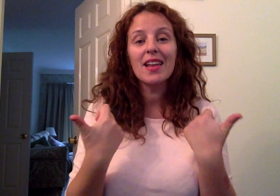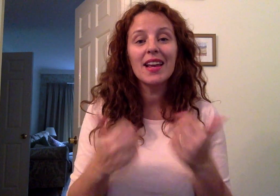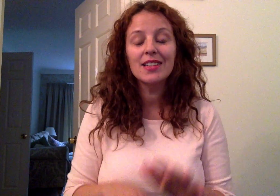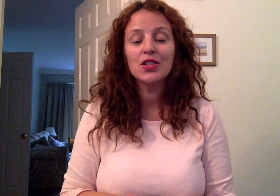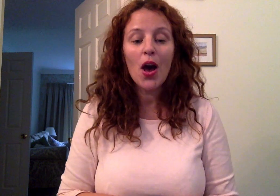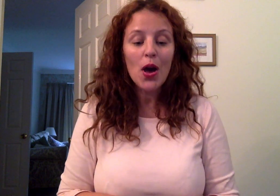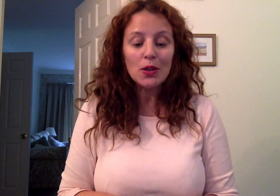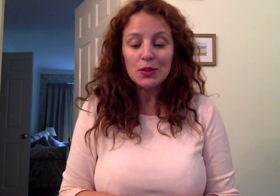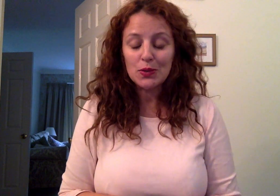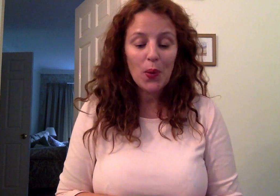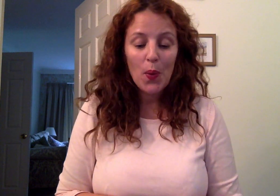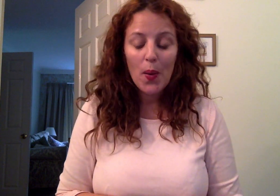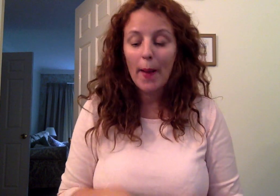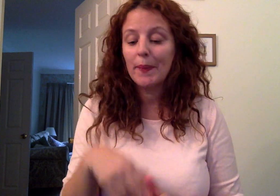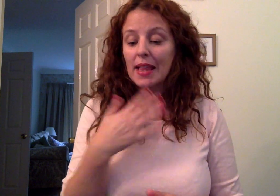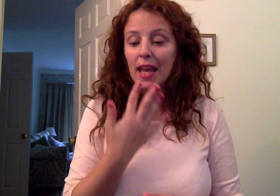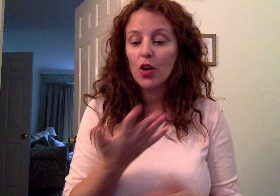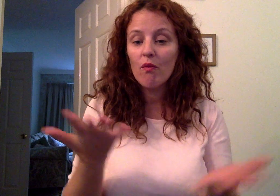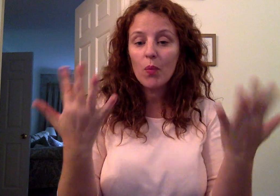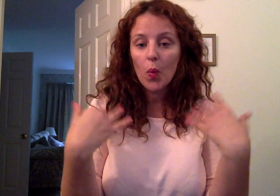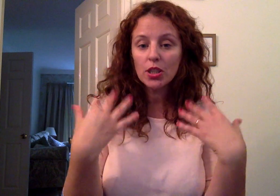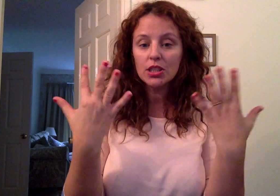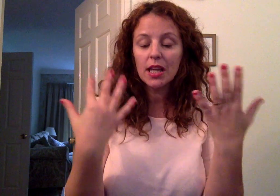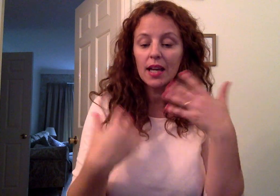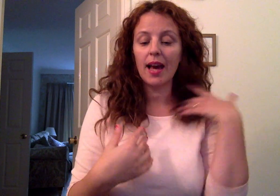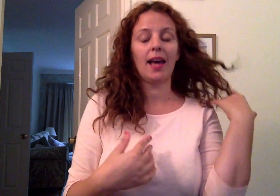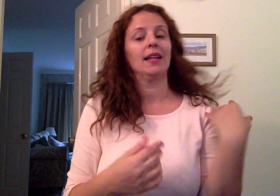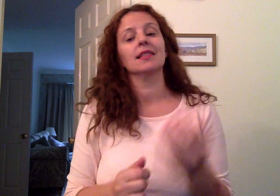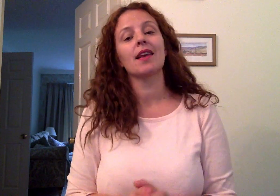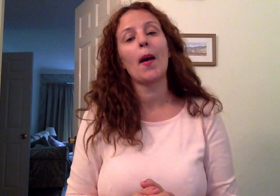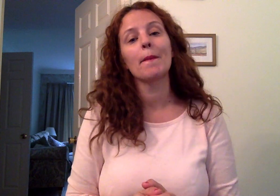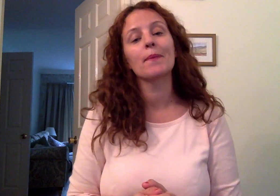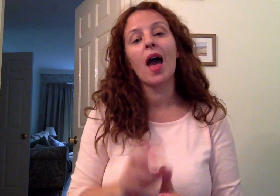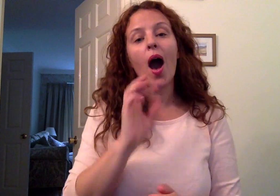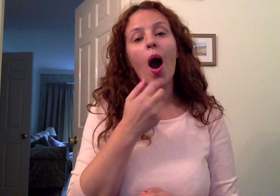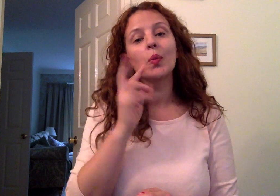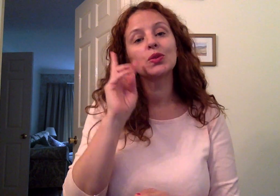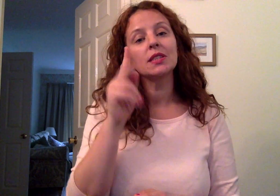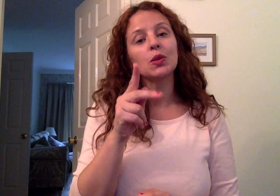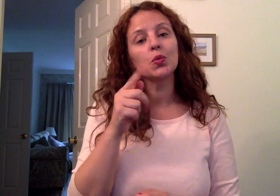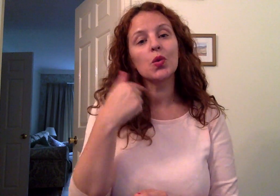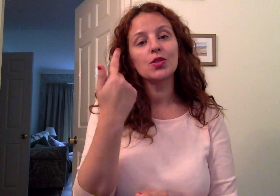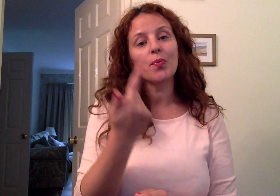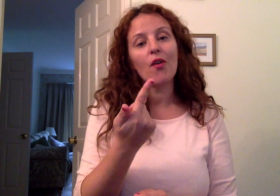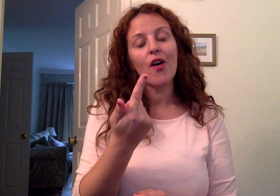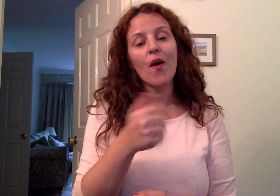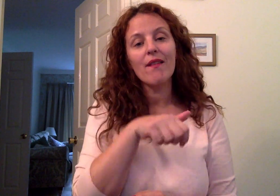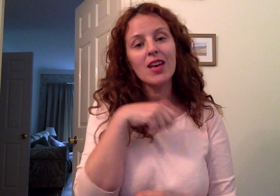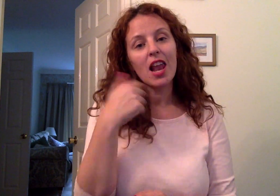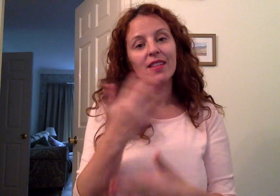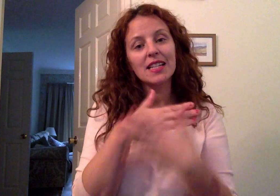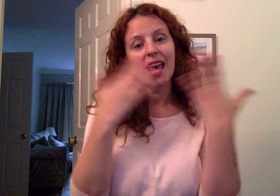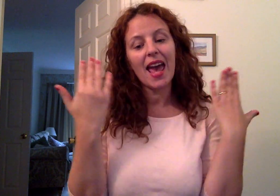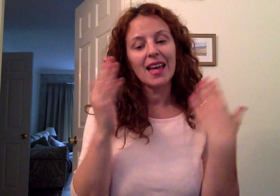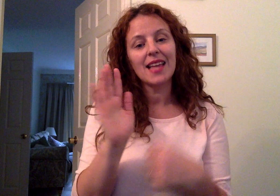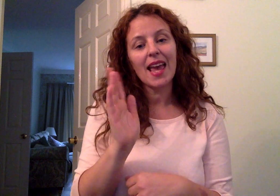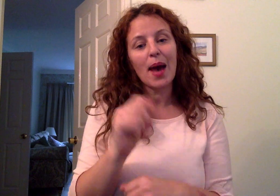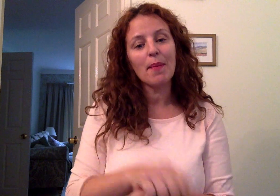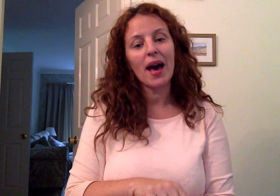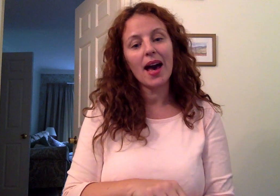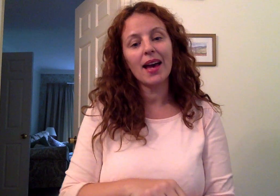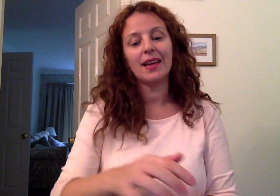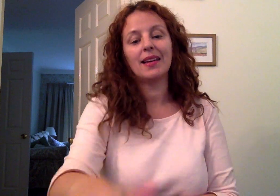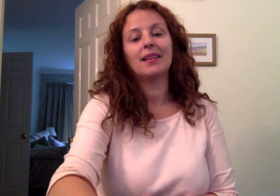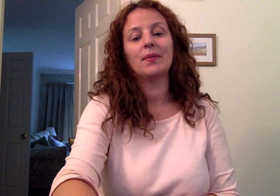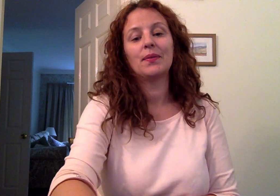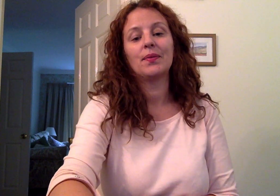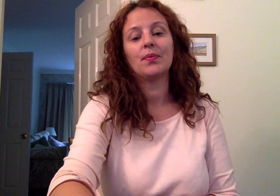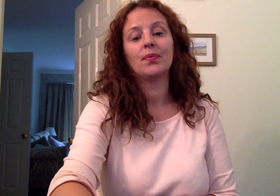Finished. thank you for watching, see you tomorrow. Have a lovely day, bye.